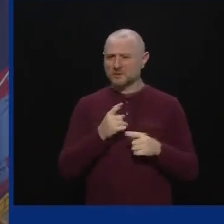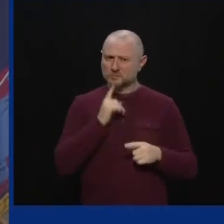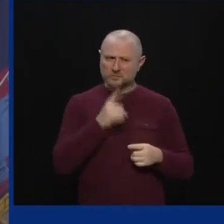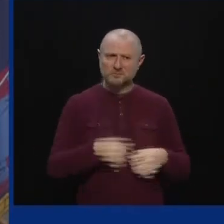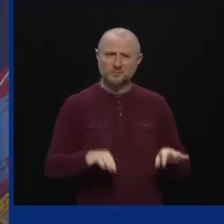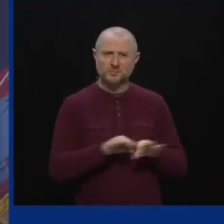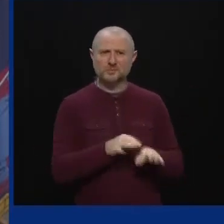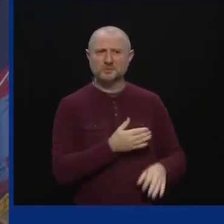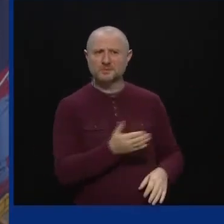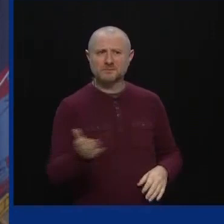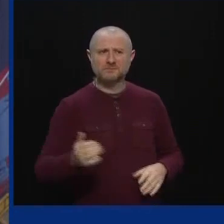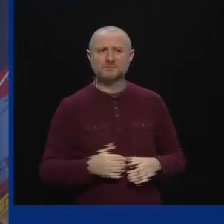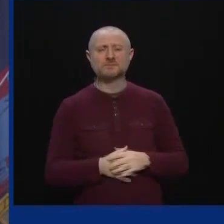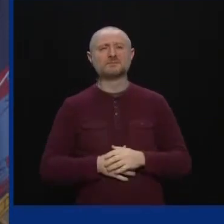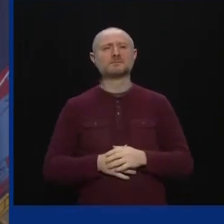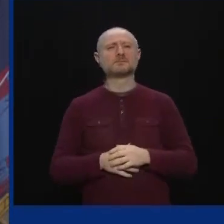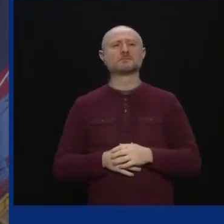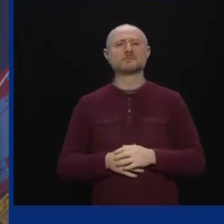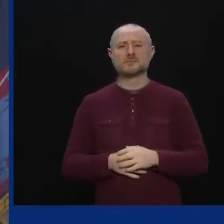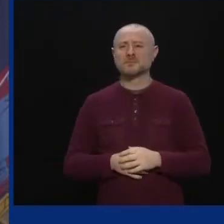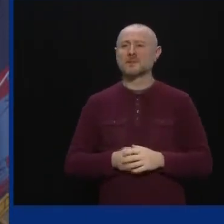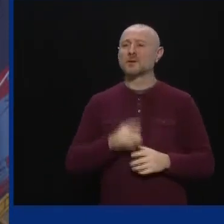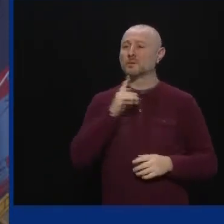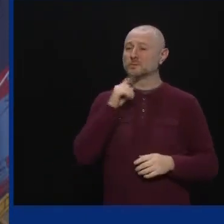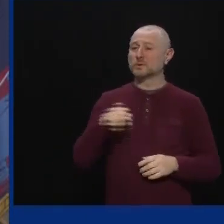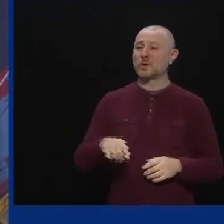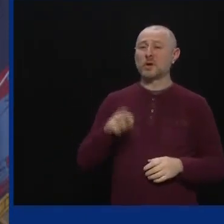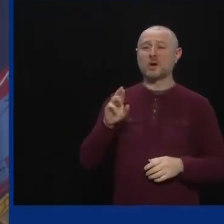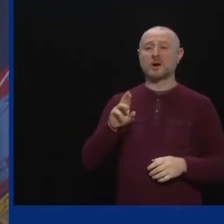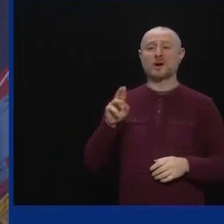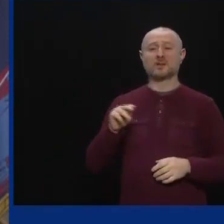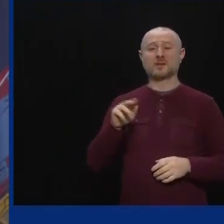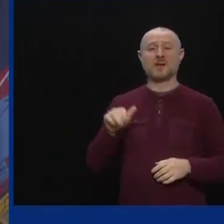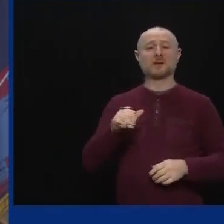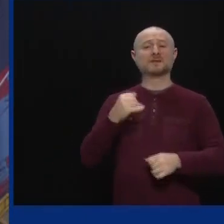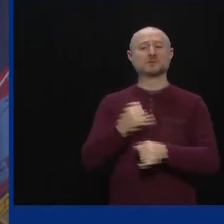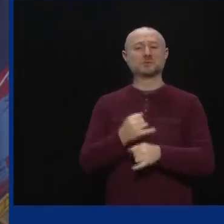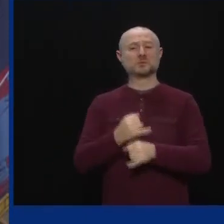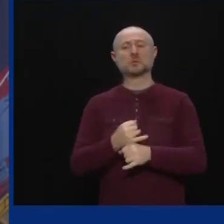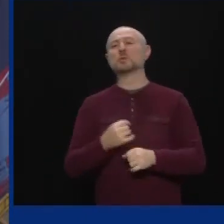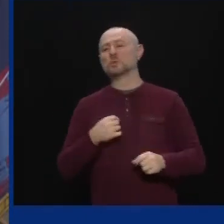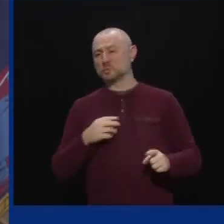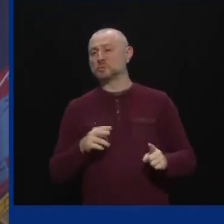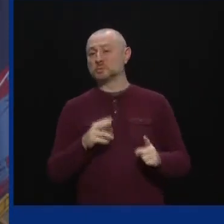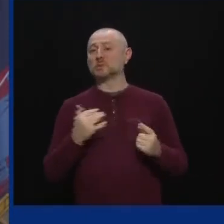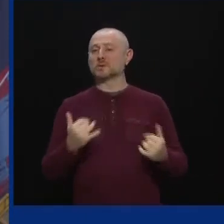WILLINGNESS TO SERVICE THE VAX SITES. YOU'VE DONE THIS FOR THE COMMUNITY AT LARGE, AND THAT IS IMPORTANT TO ALL OF US.